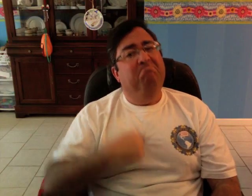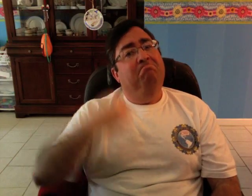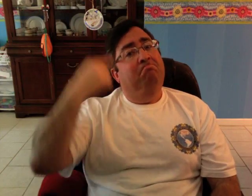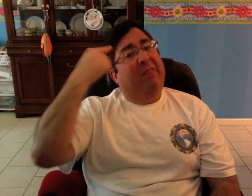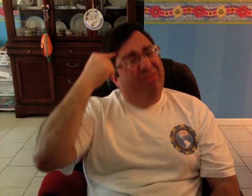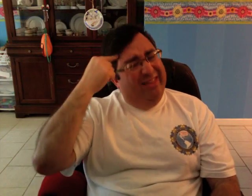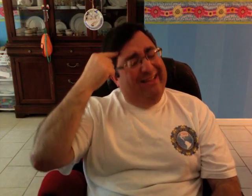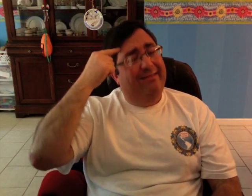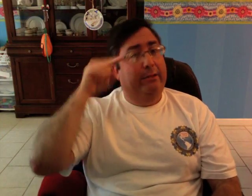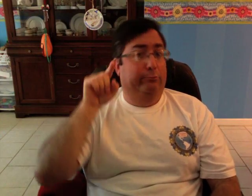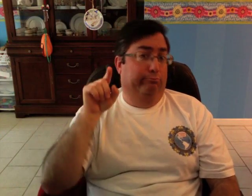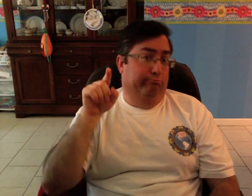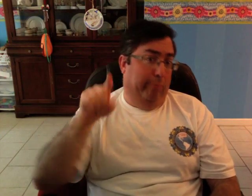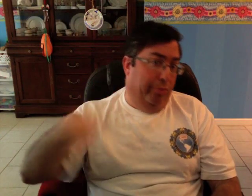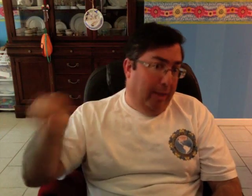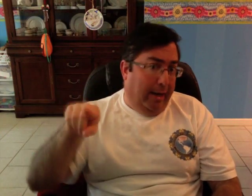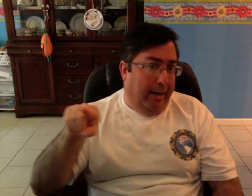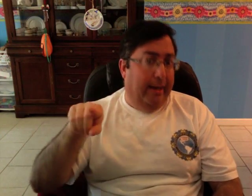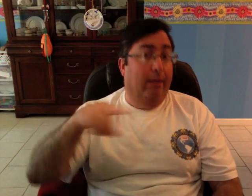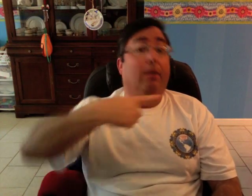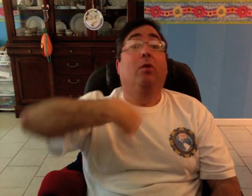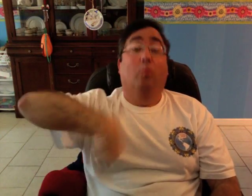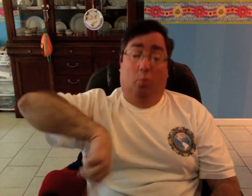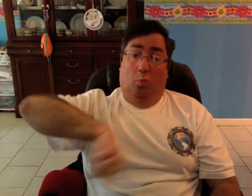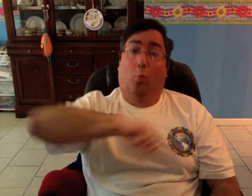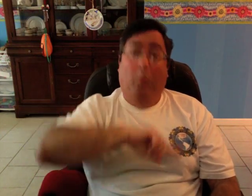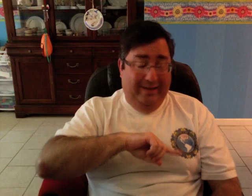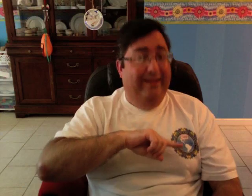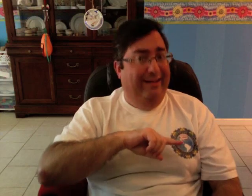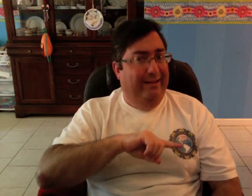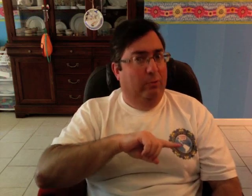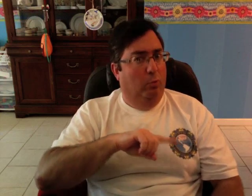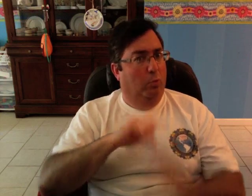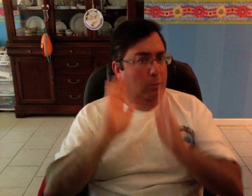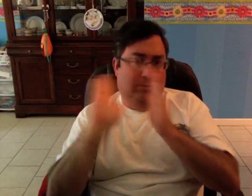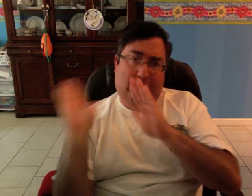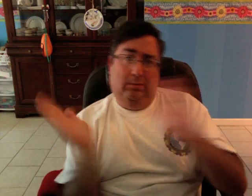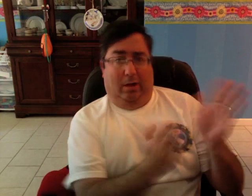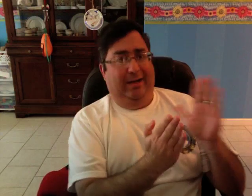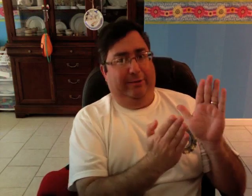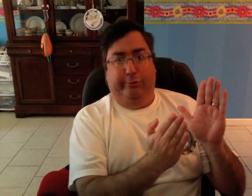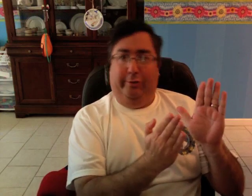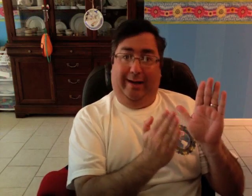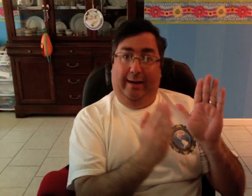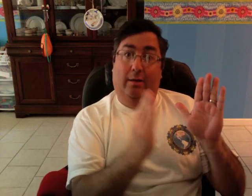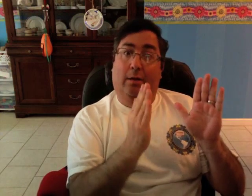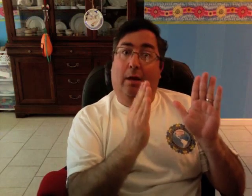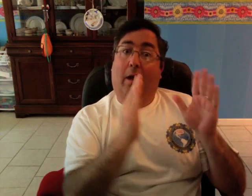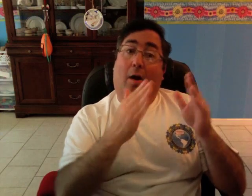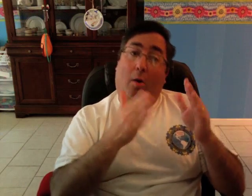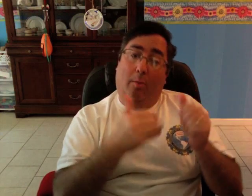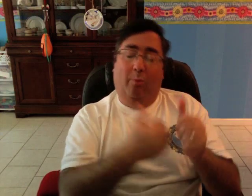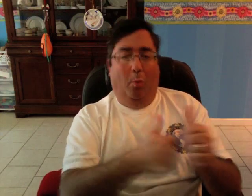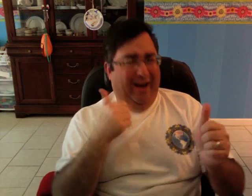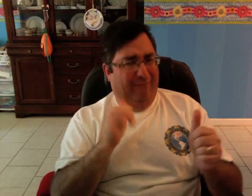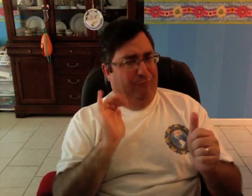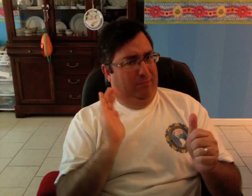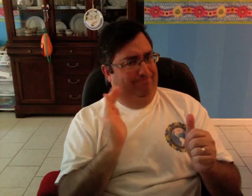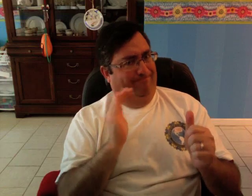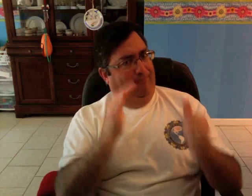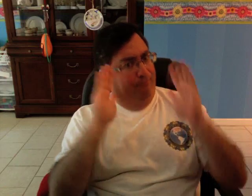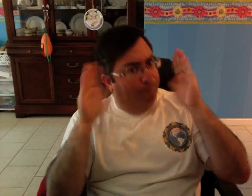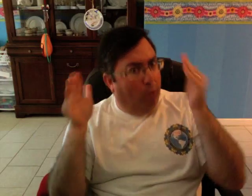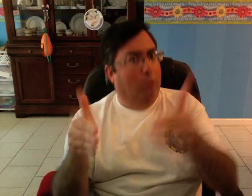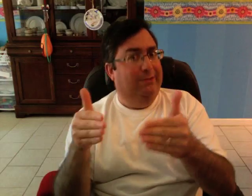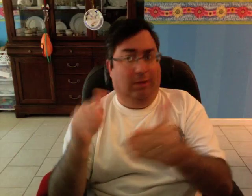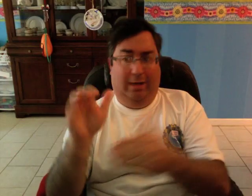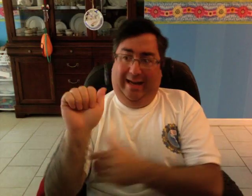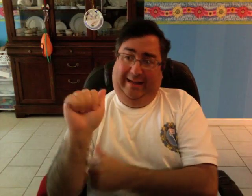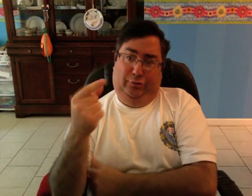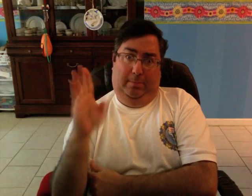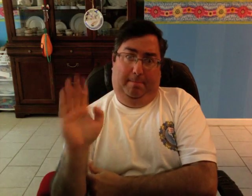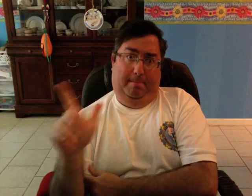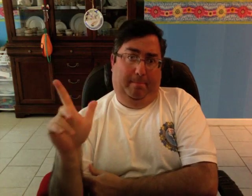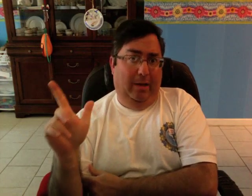I think they, and we, were sidetracked from focusing on AG Bell